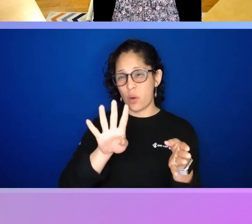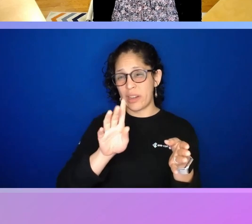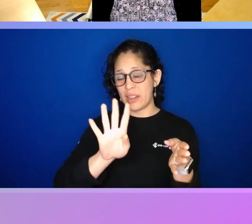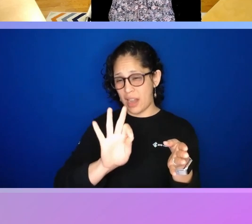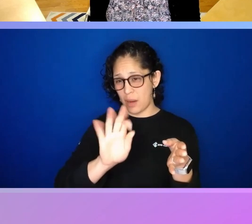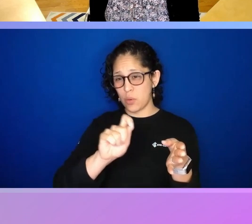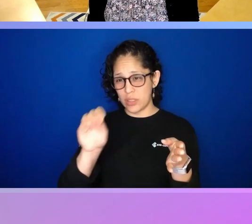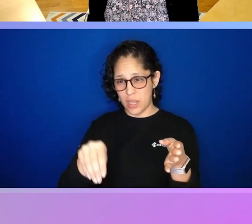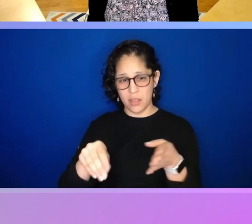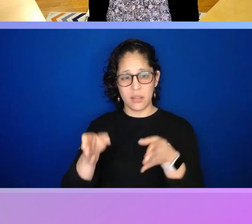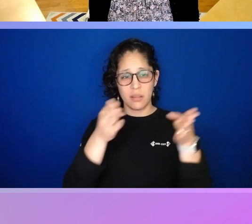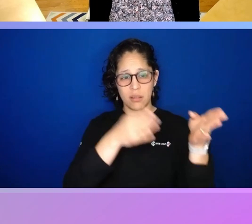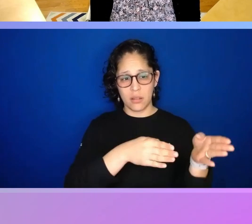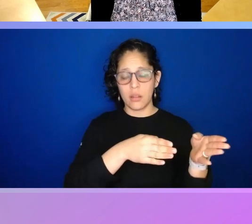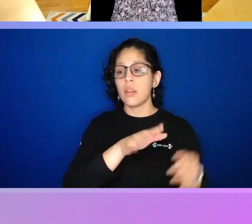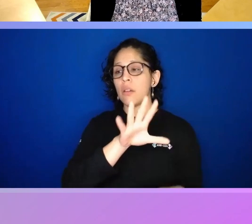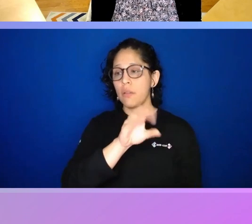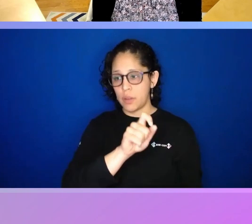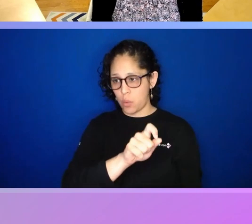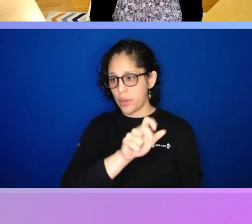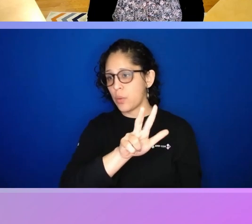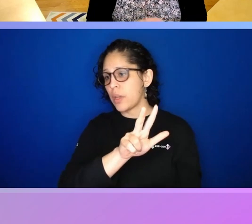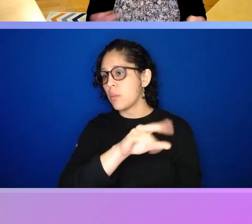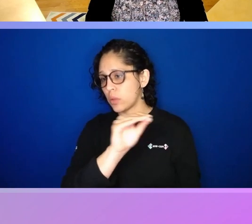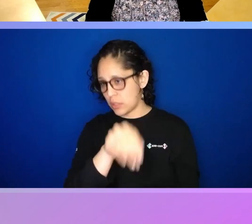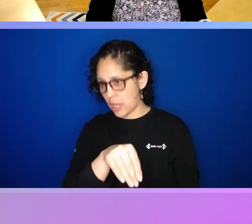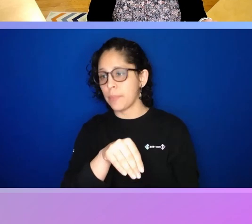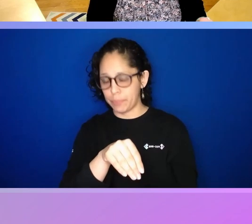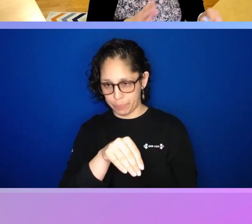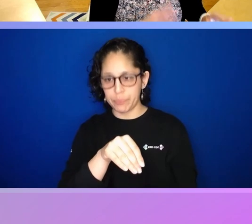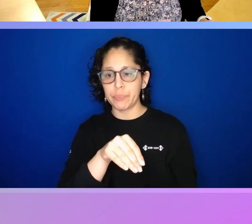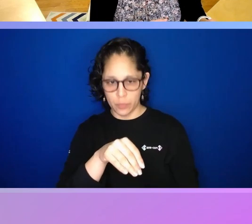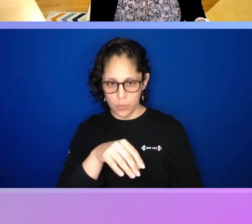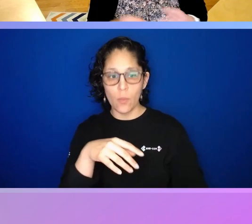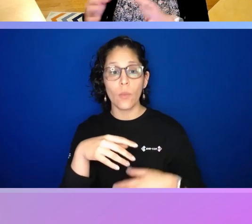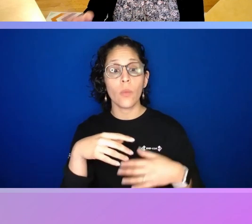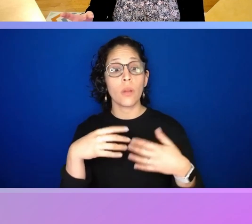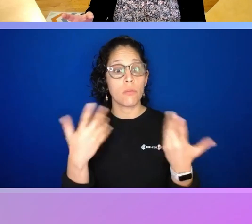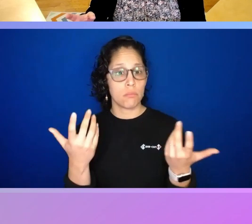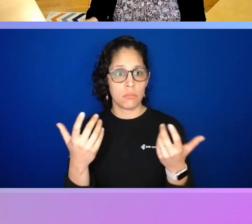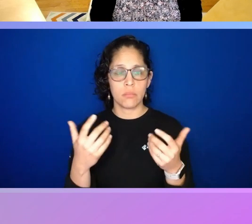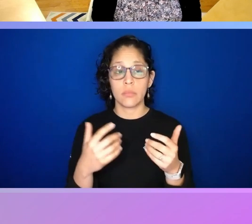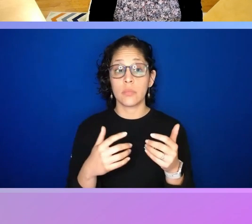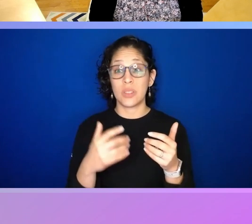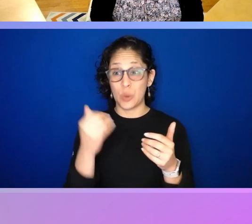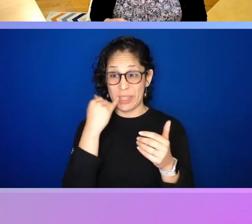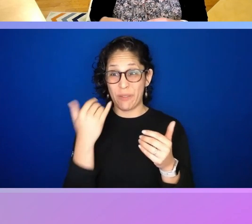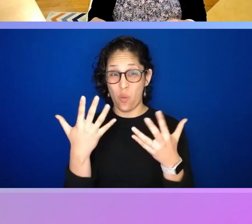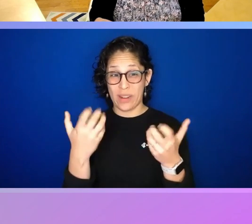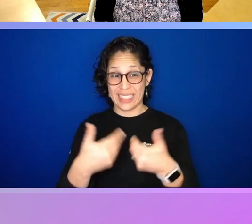to have conversations about internally before you decide something is decorative. There was a lot of